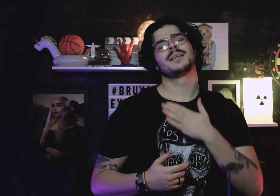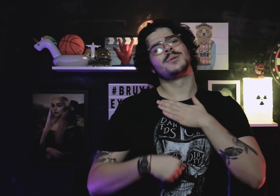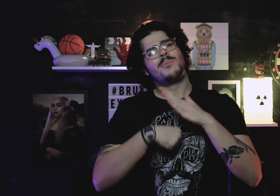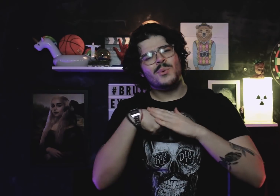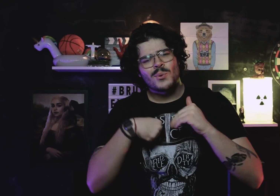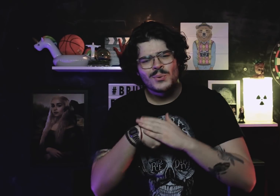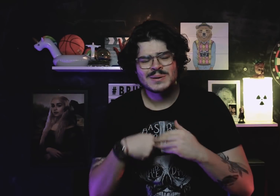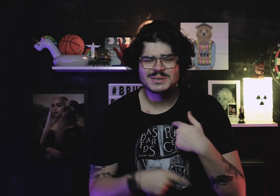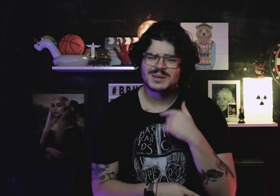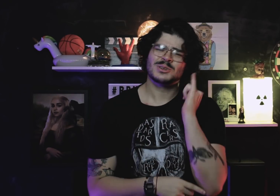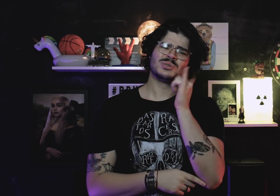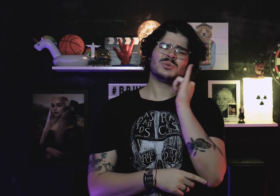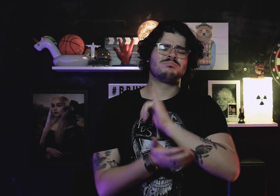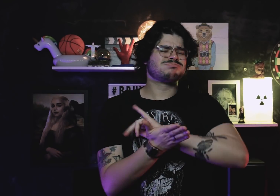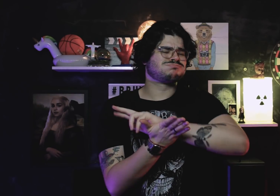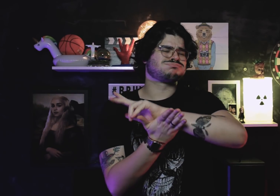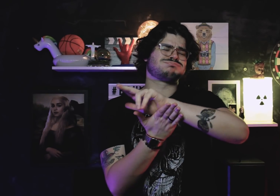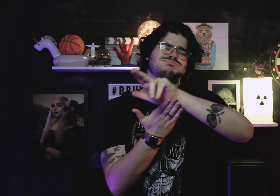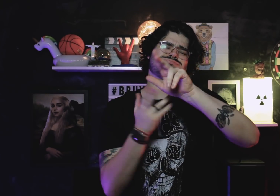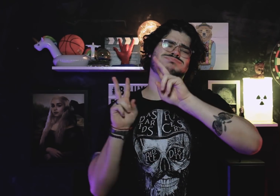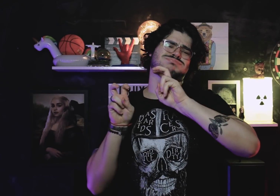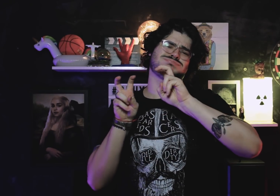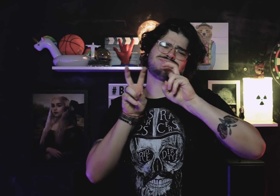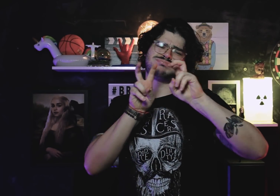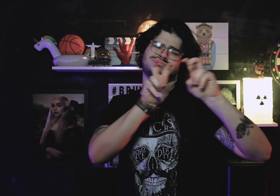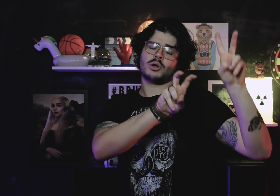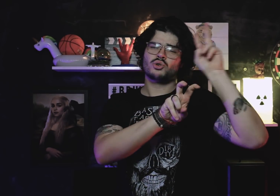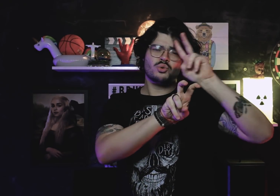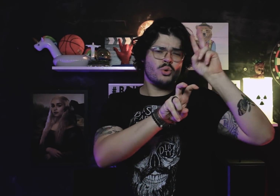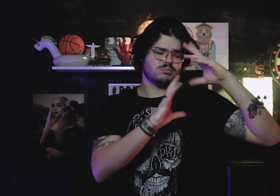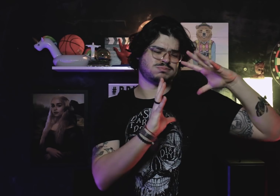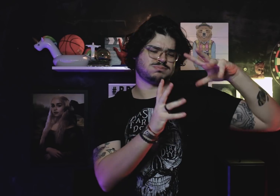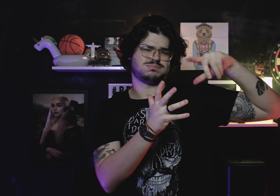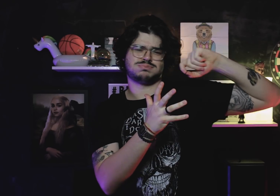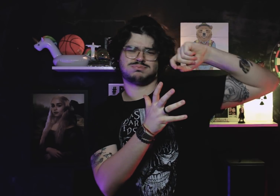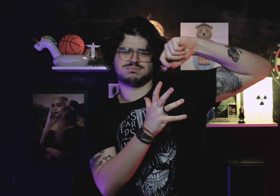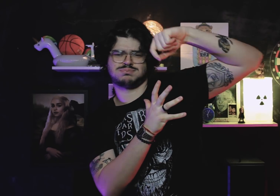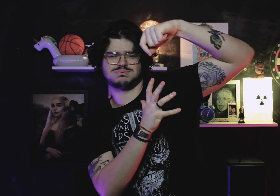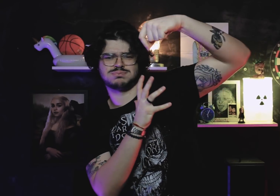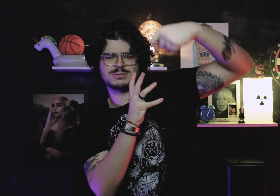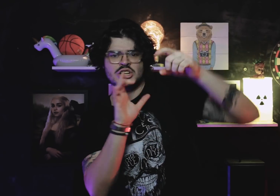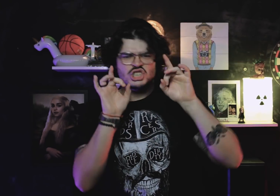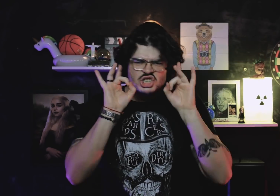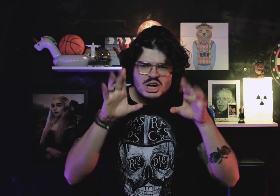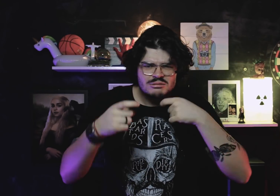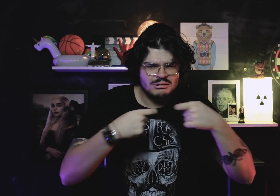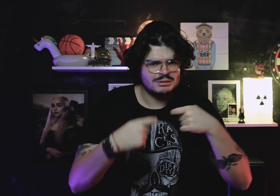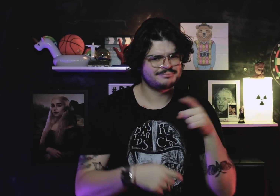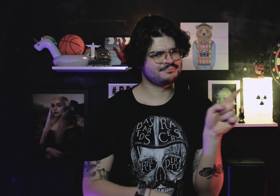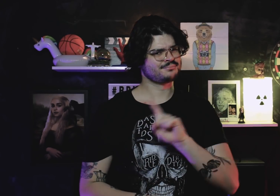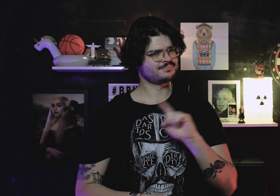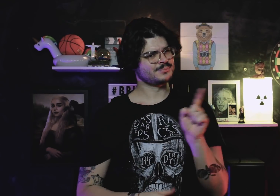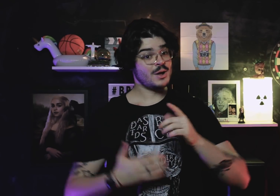My dear, I tell several stories from the world, not just wars!